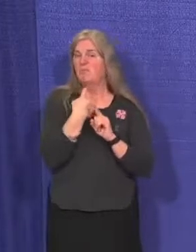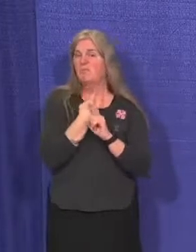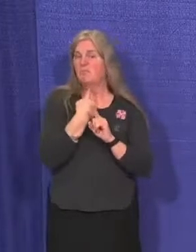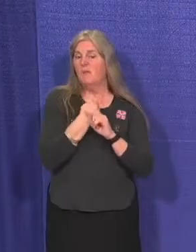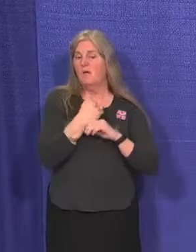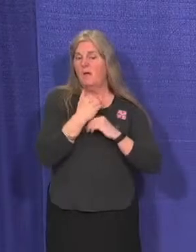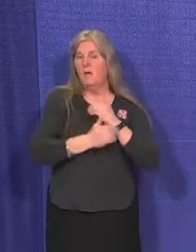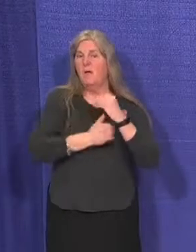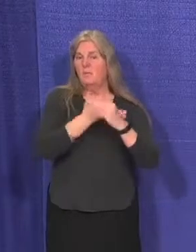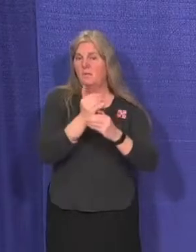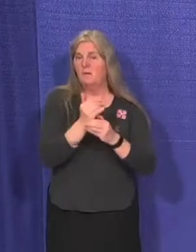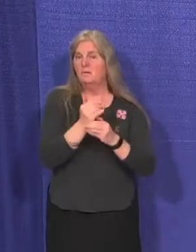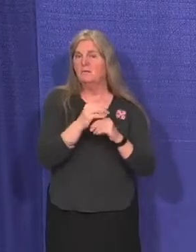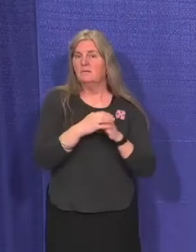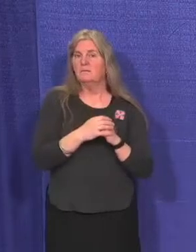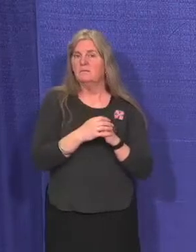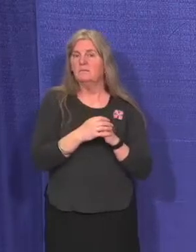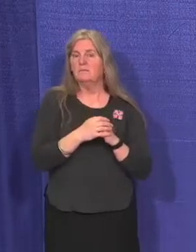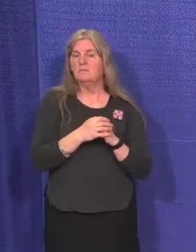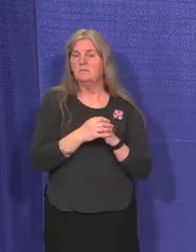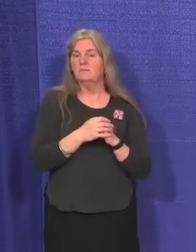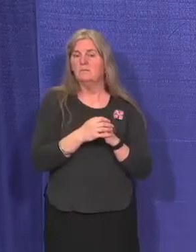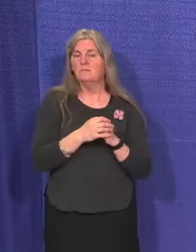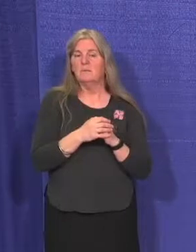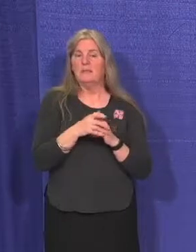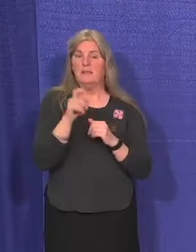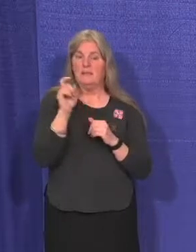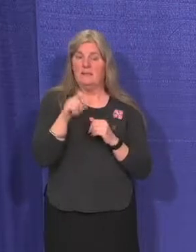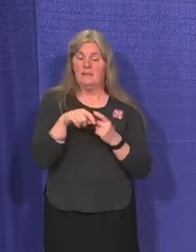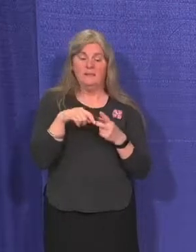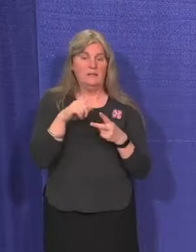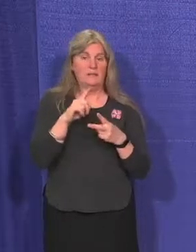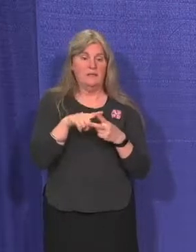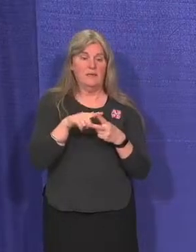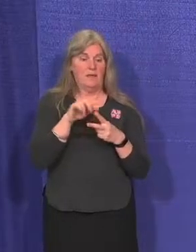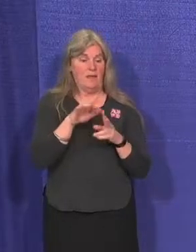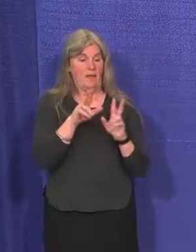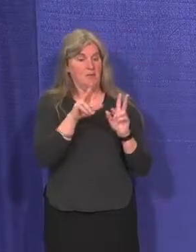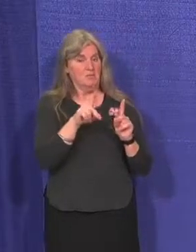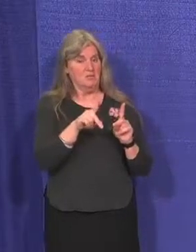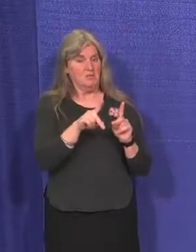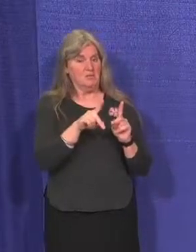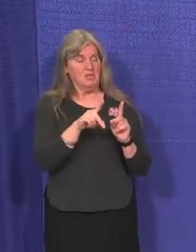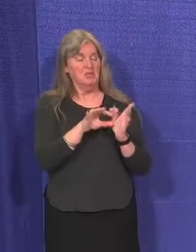with family and the need to